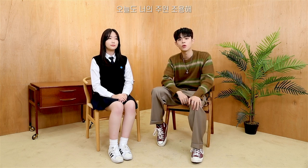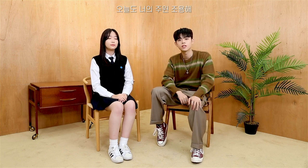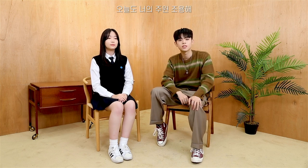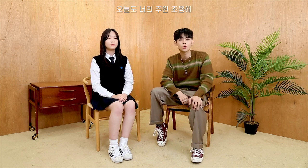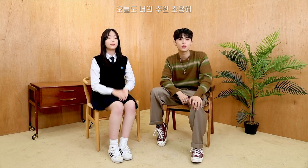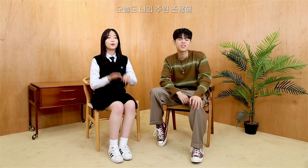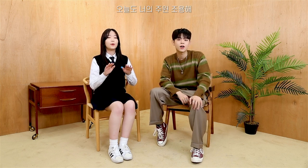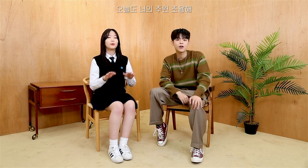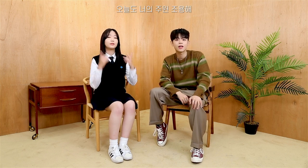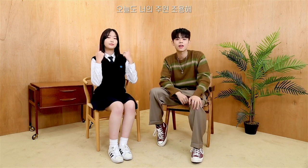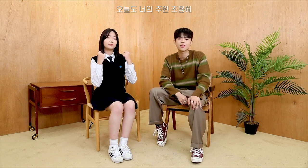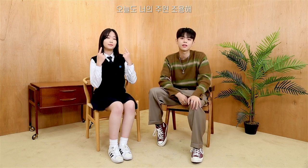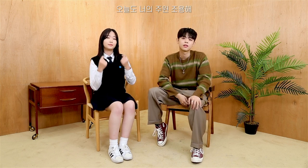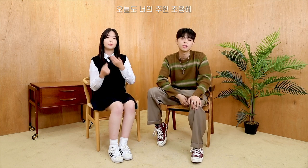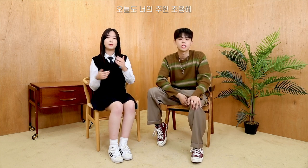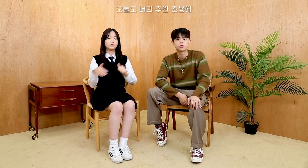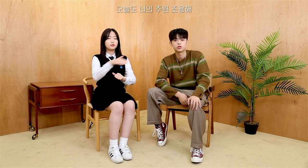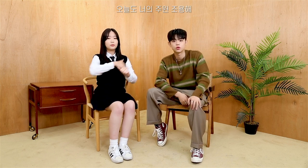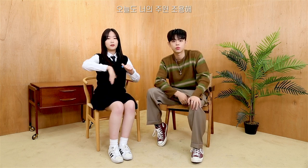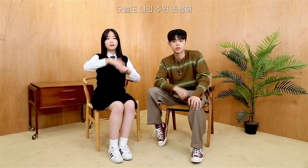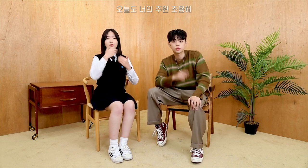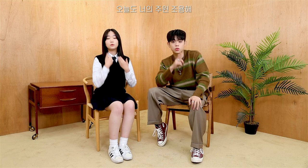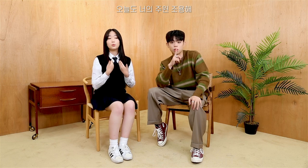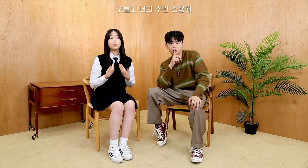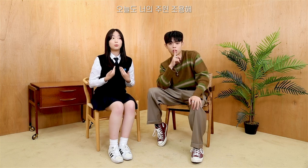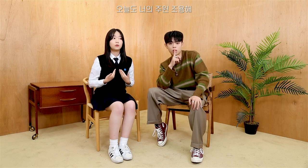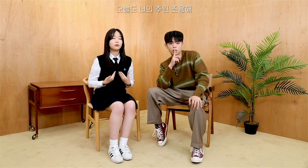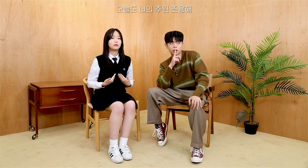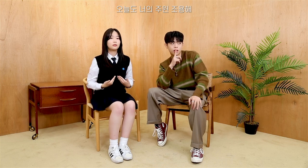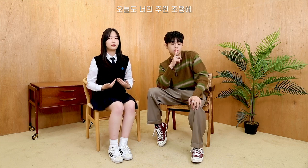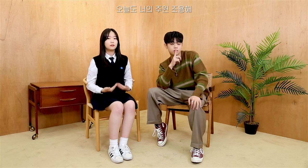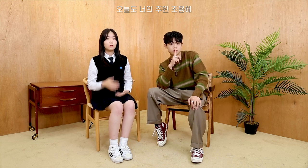It's still quiet in your surroundings today